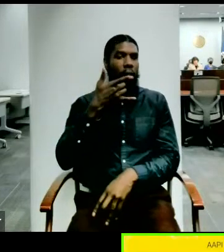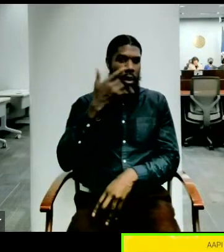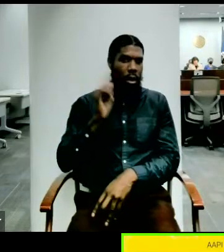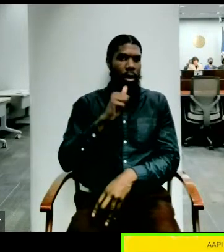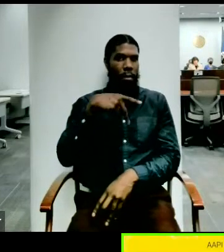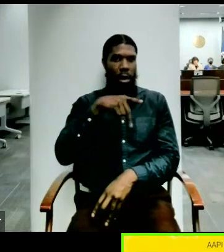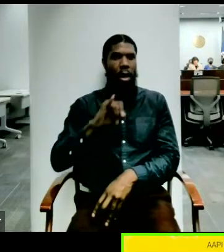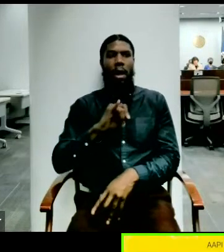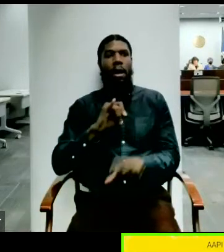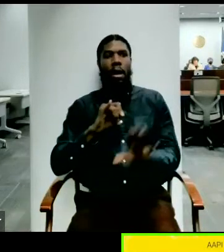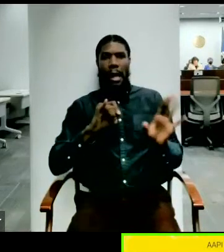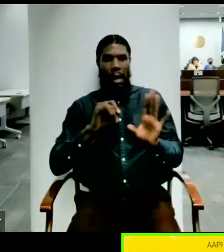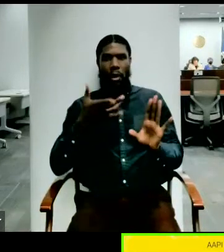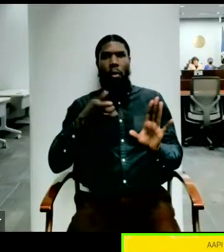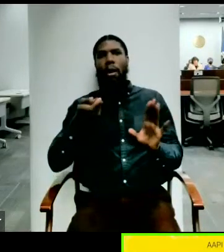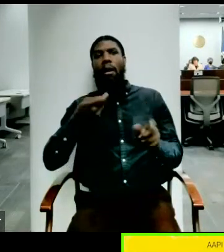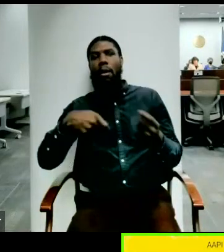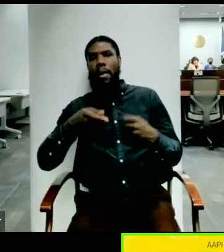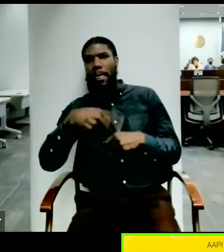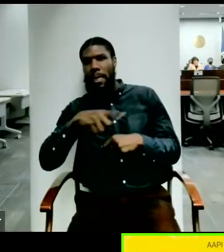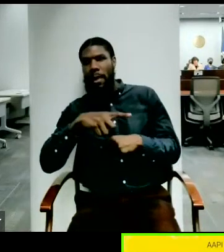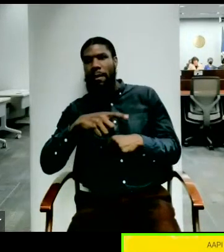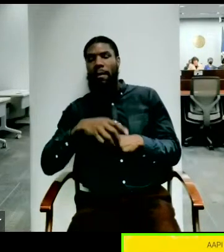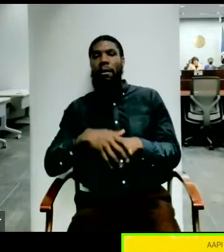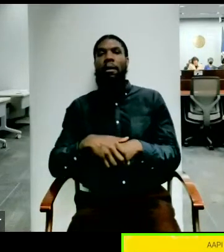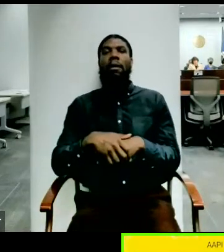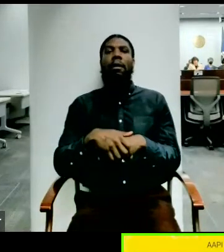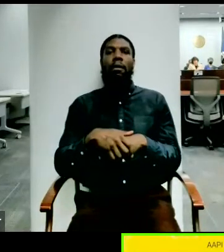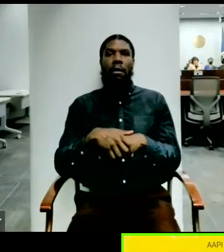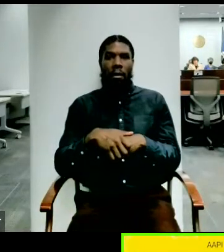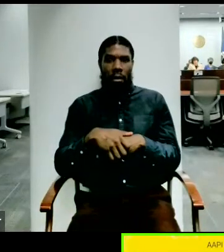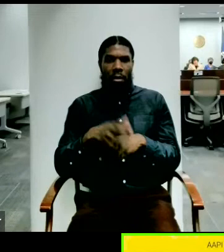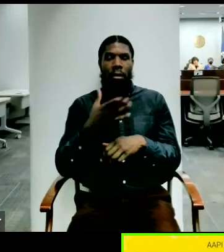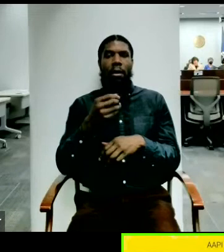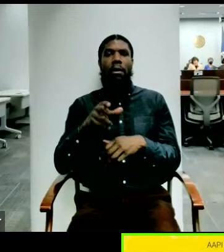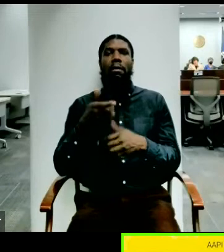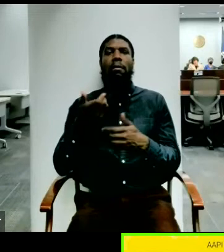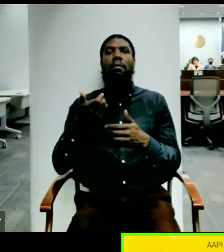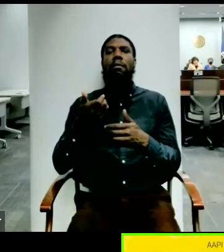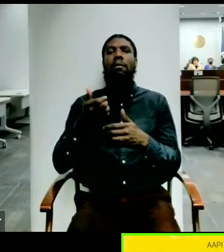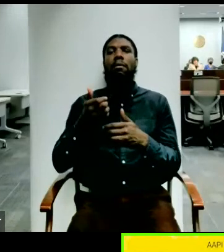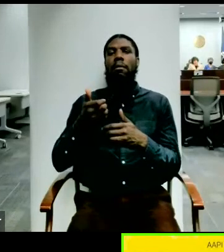Um, and I do want to say too um that, you referenced I think that some of the